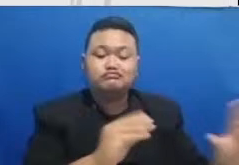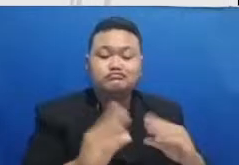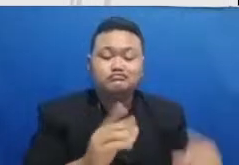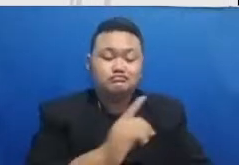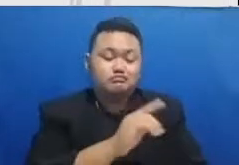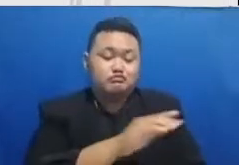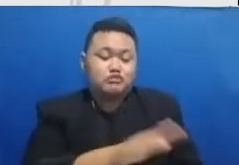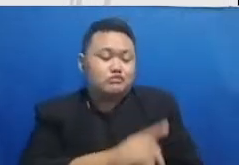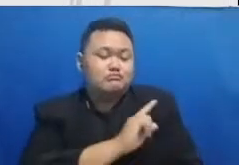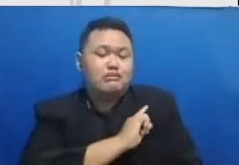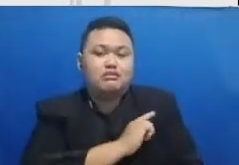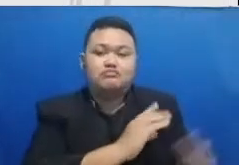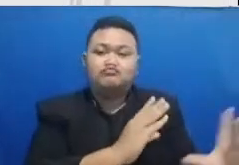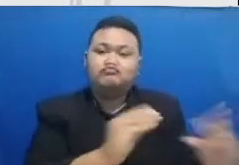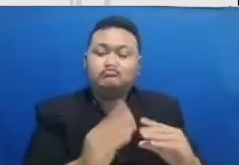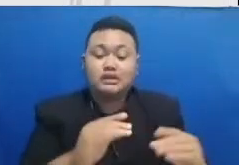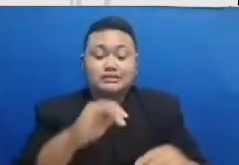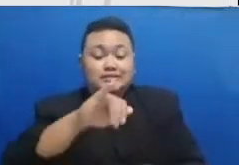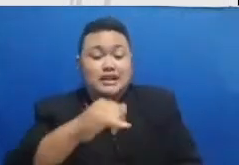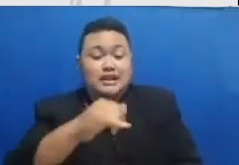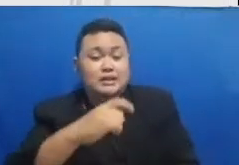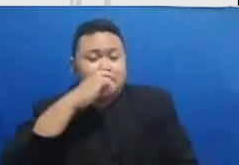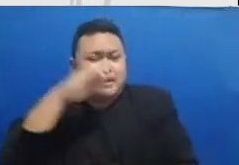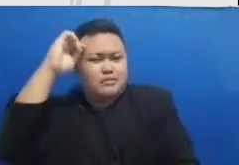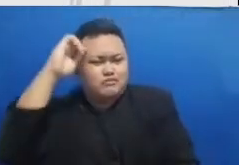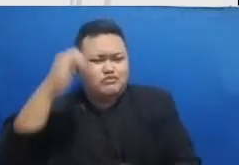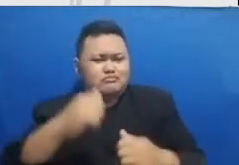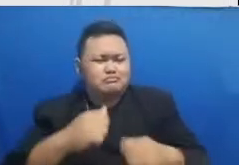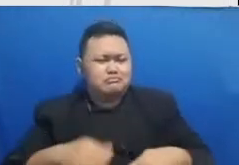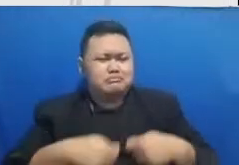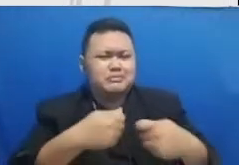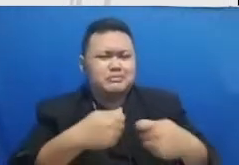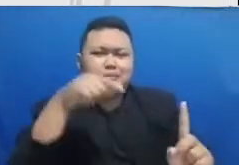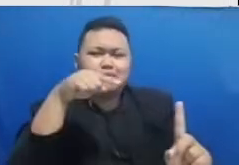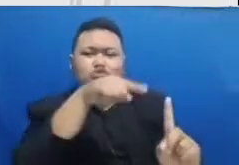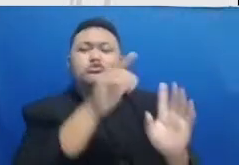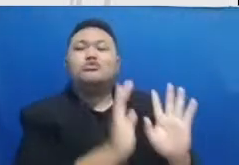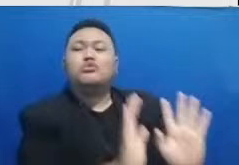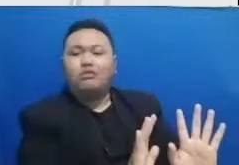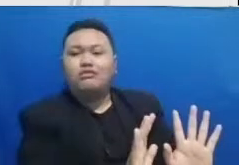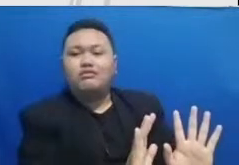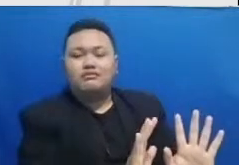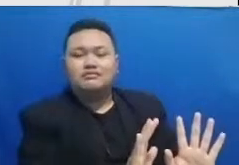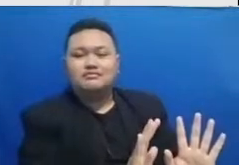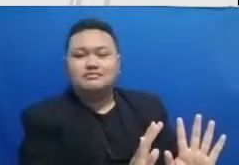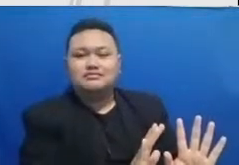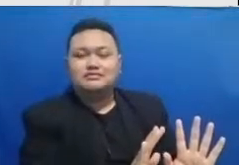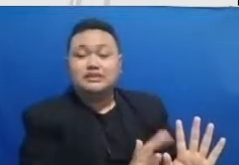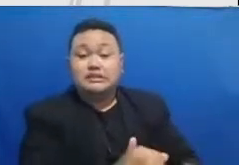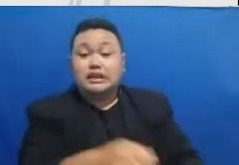Dika, a directive has a goal set that later when in cell In your discussion essay, you have to make